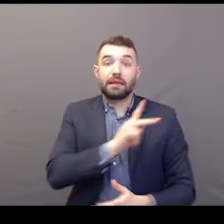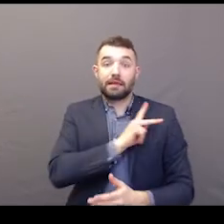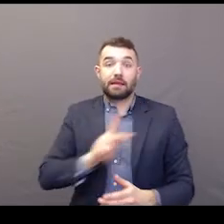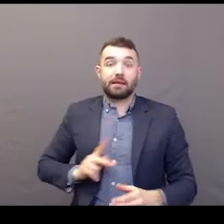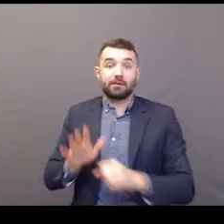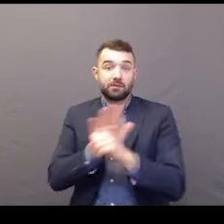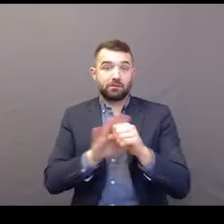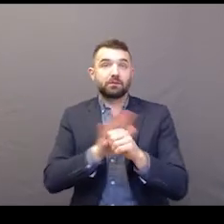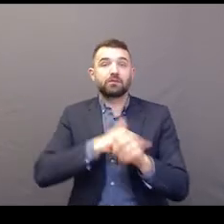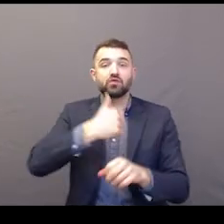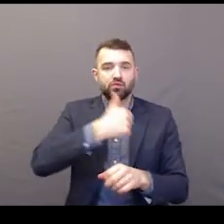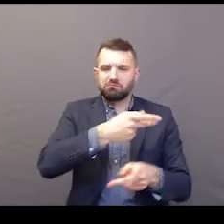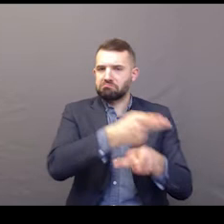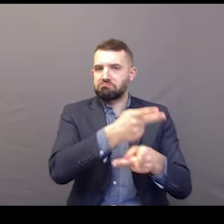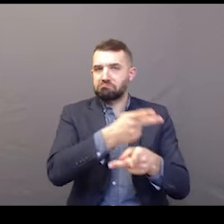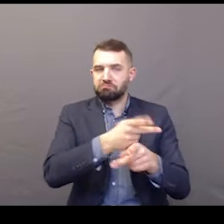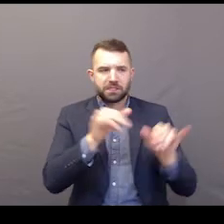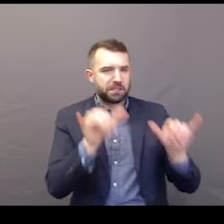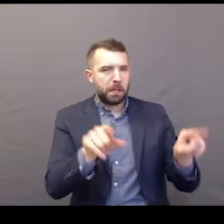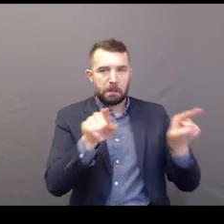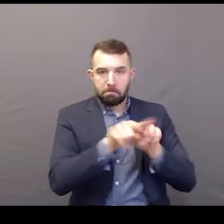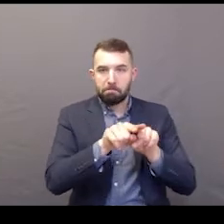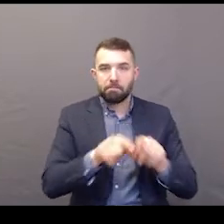Sidewalk widths have been reviewed with the City of Kenmore and will be